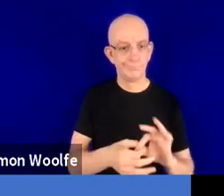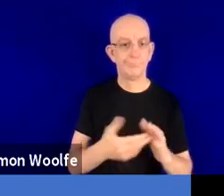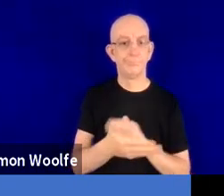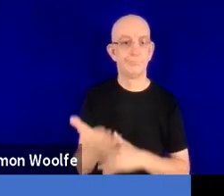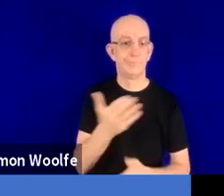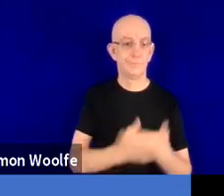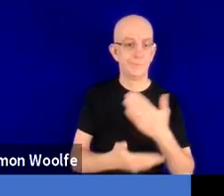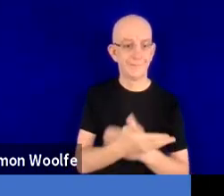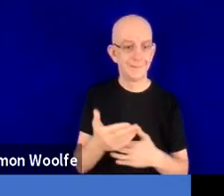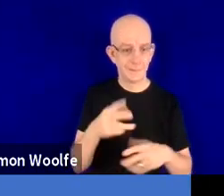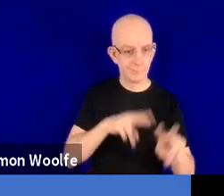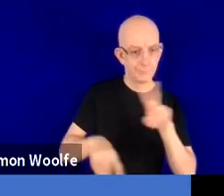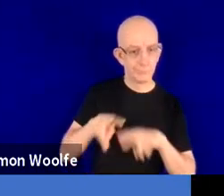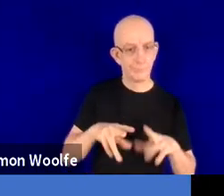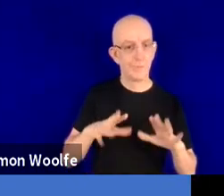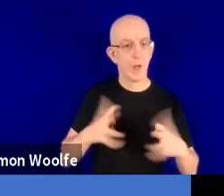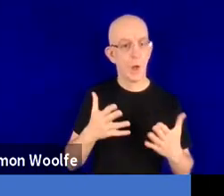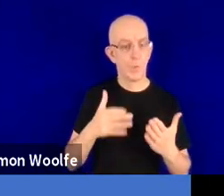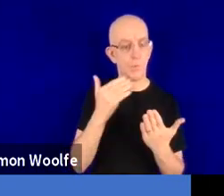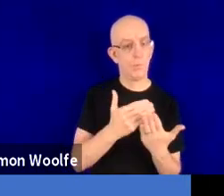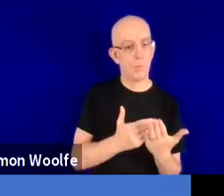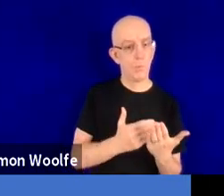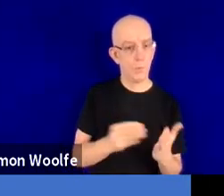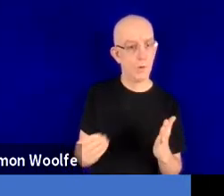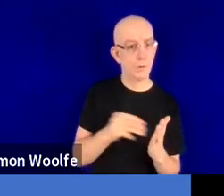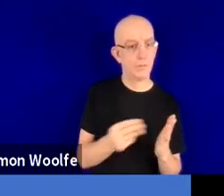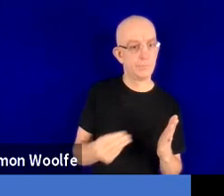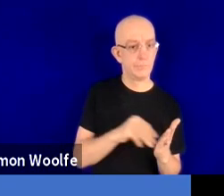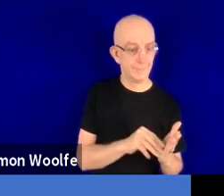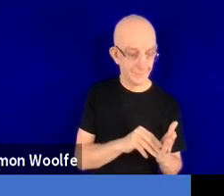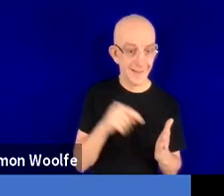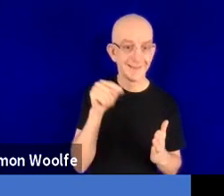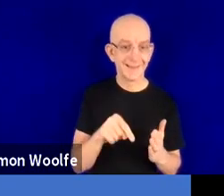and the progressive development of a combination of in kind and in cash transfers